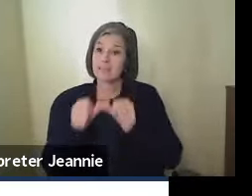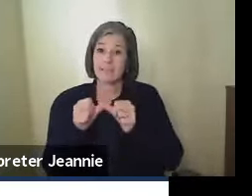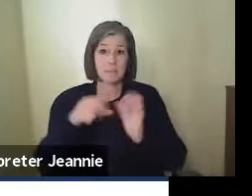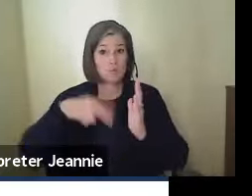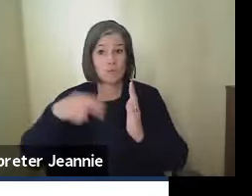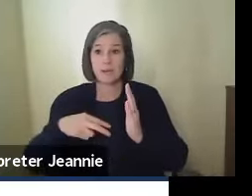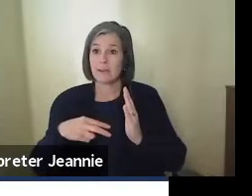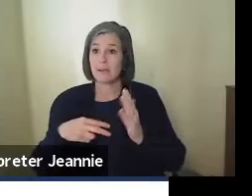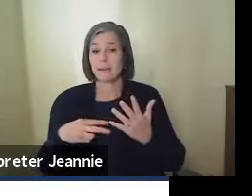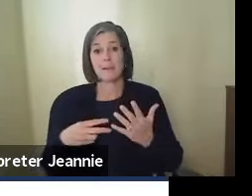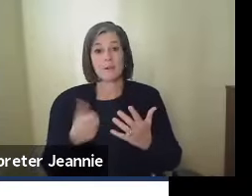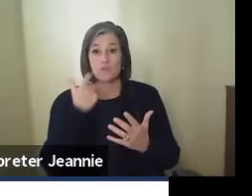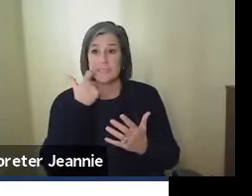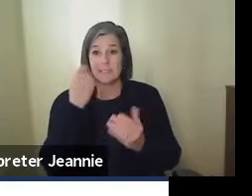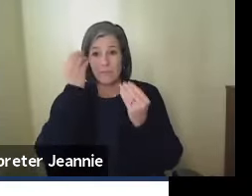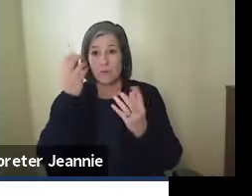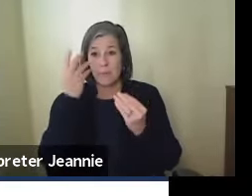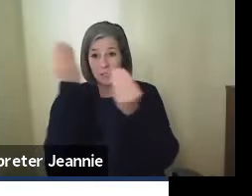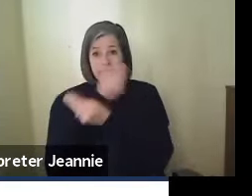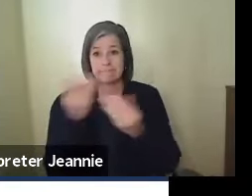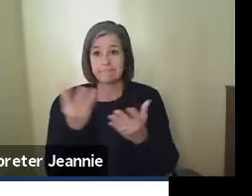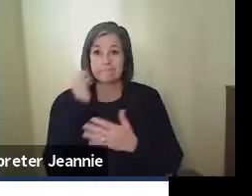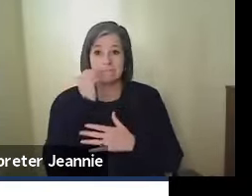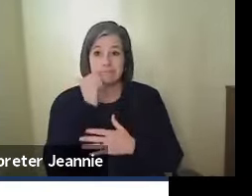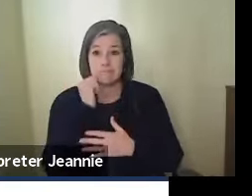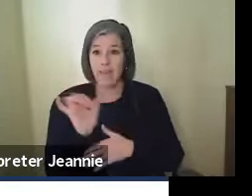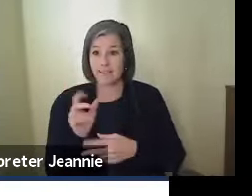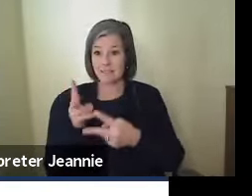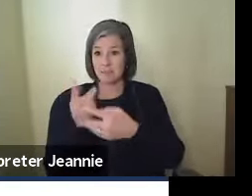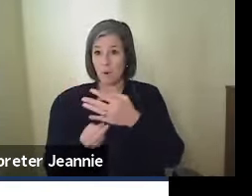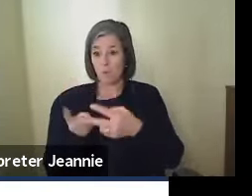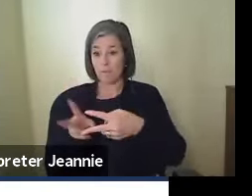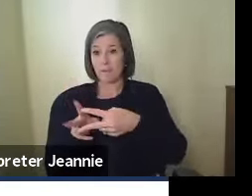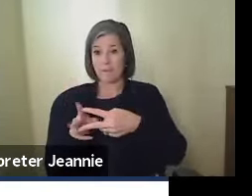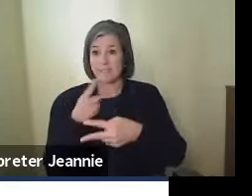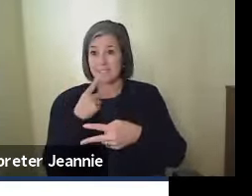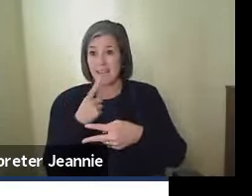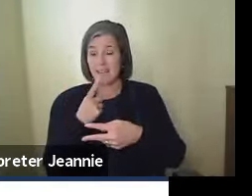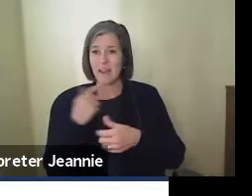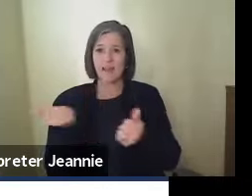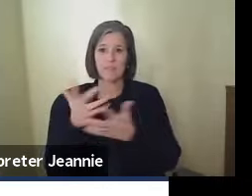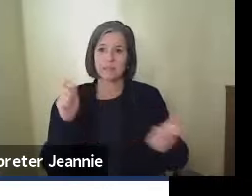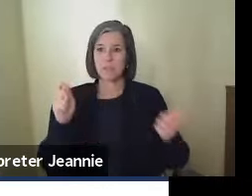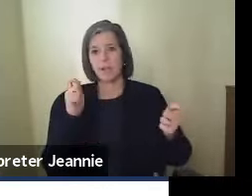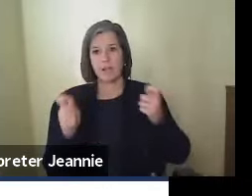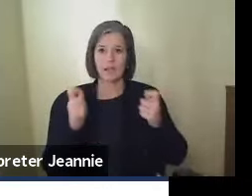and Dr. Davis both emphasized, everything is changing as we learn more about this new vaccine.